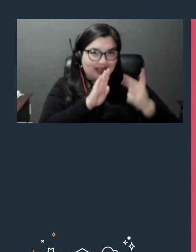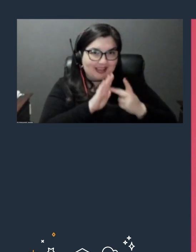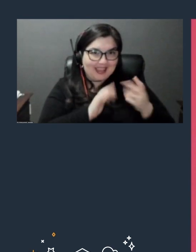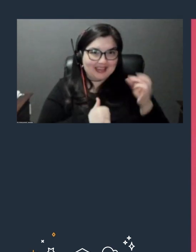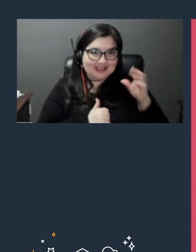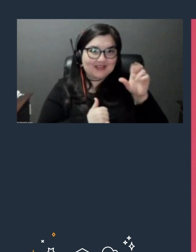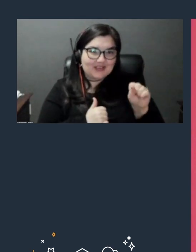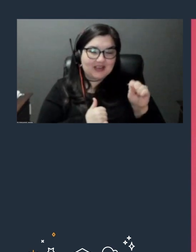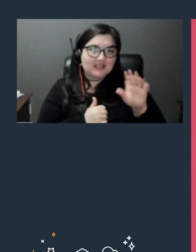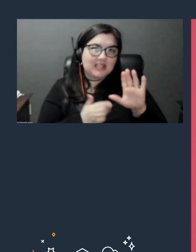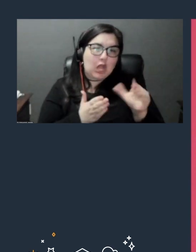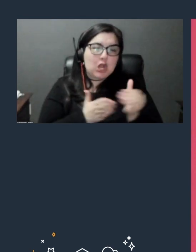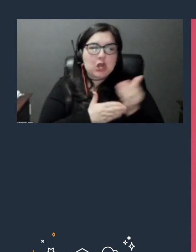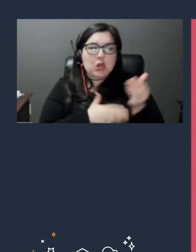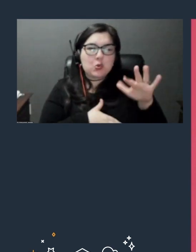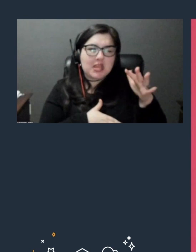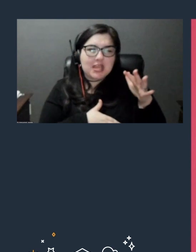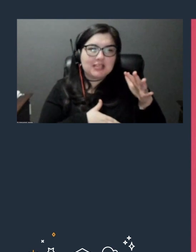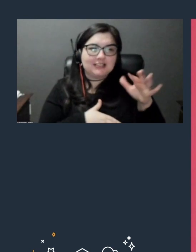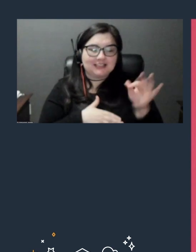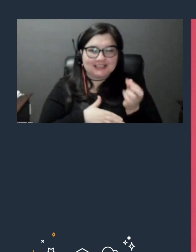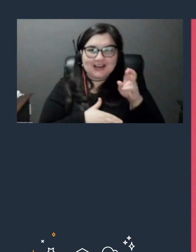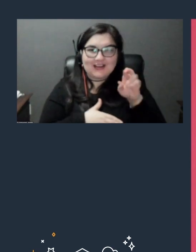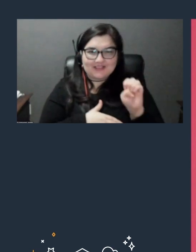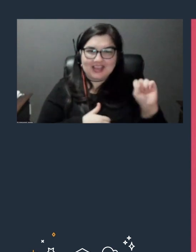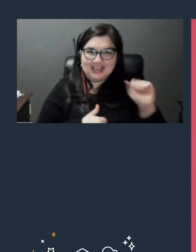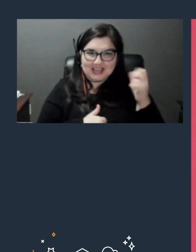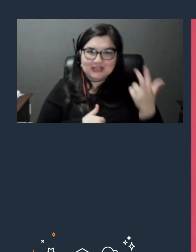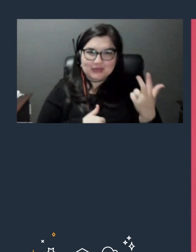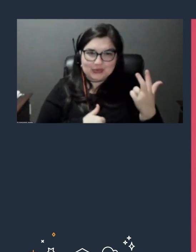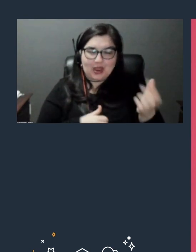of S3 called multi-region access points.